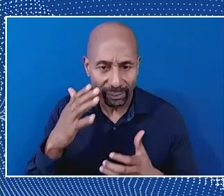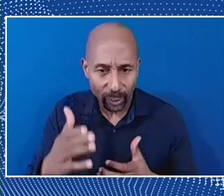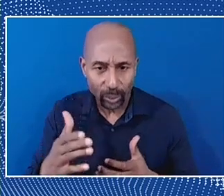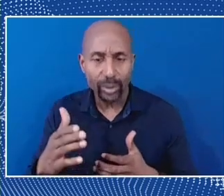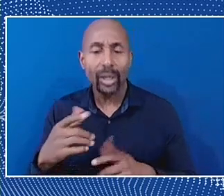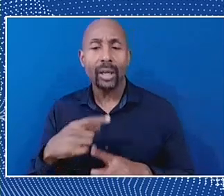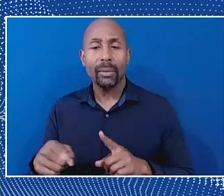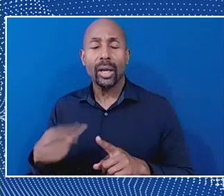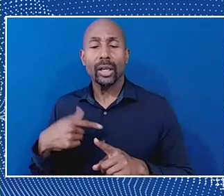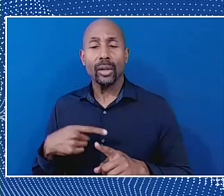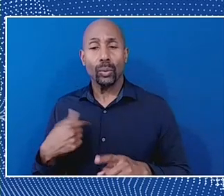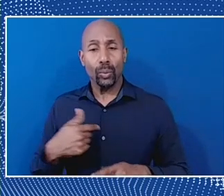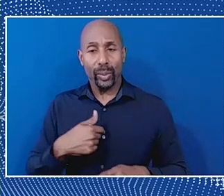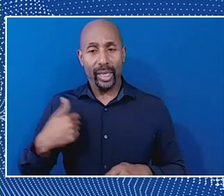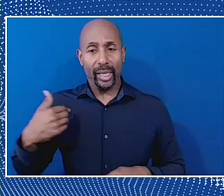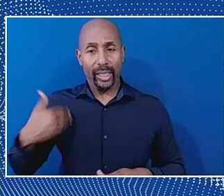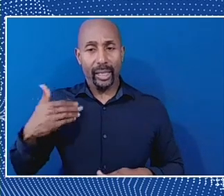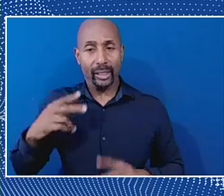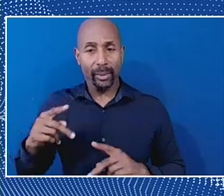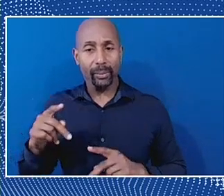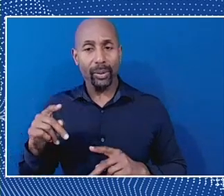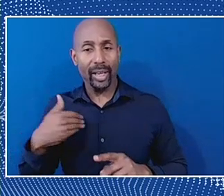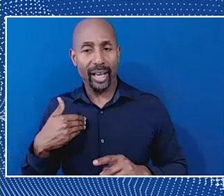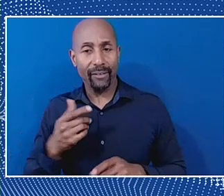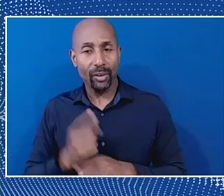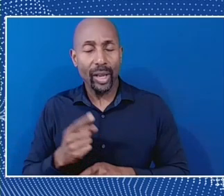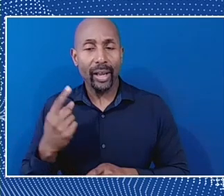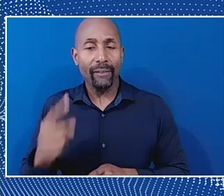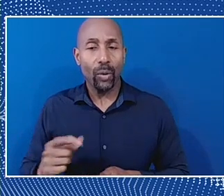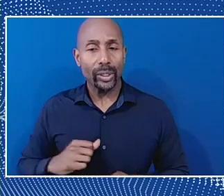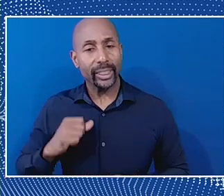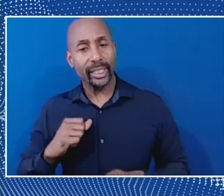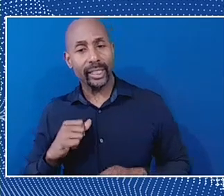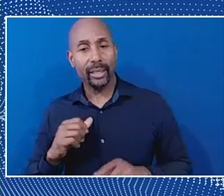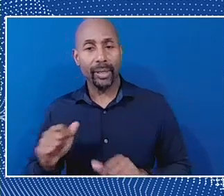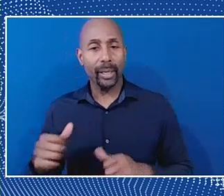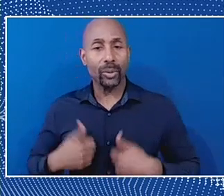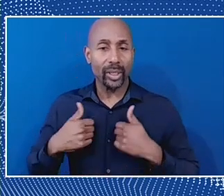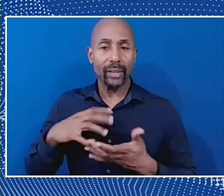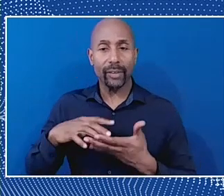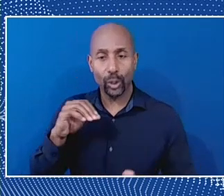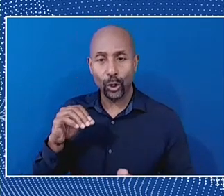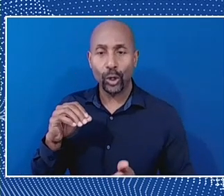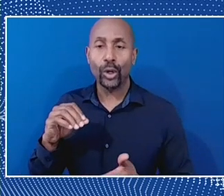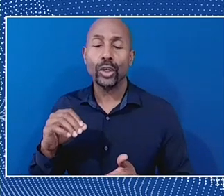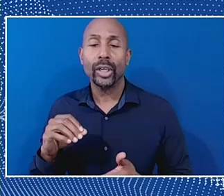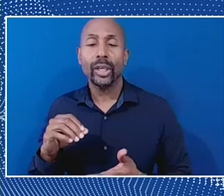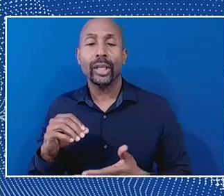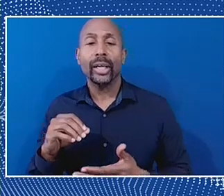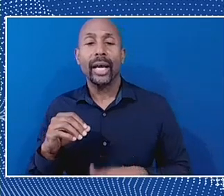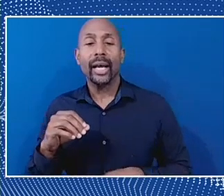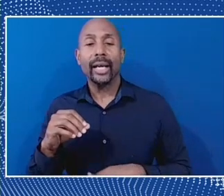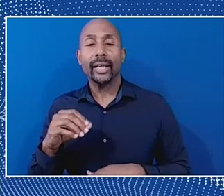their talent on survival, hardship, and struggle. More avenues for student loan debt relief will empower students.